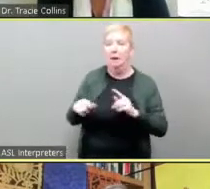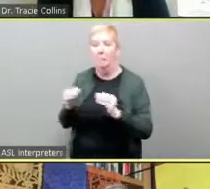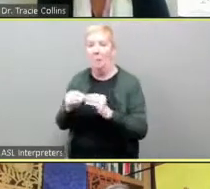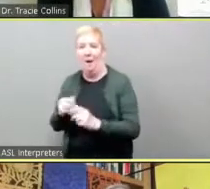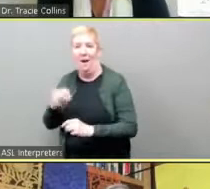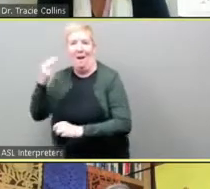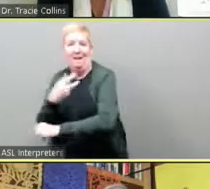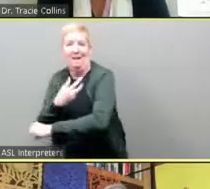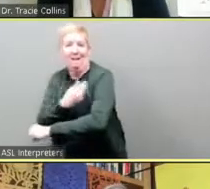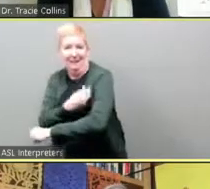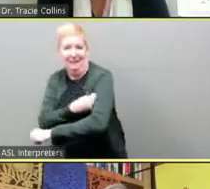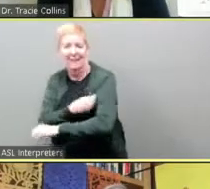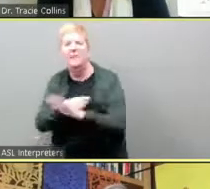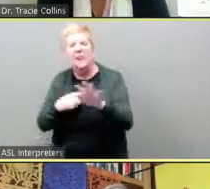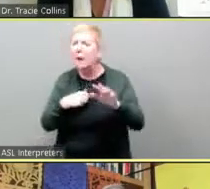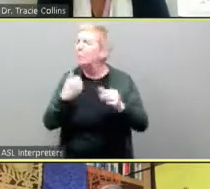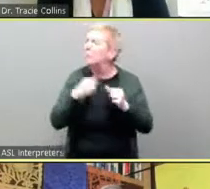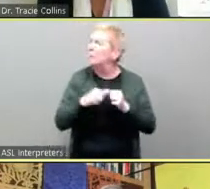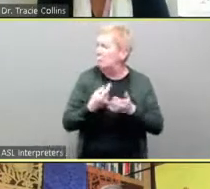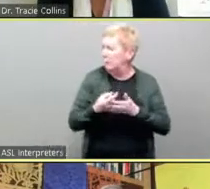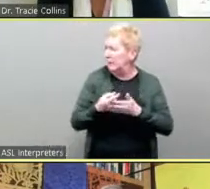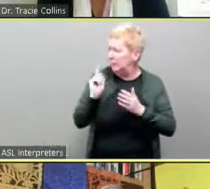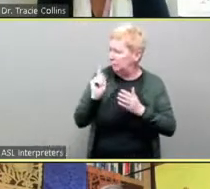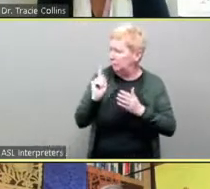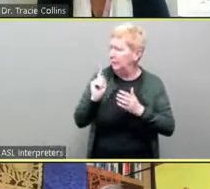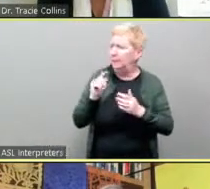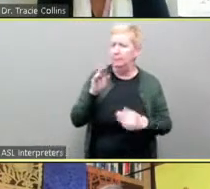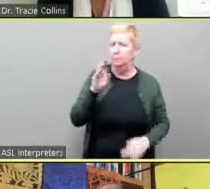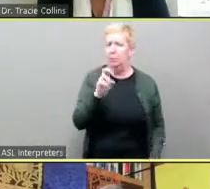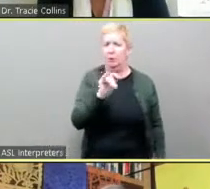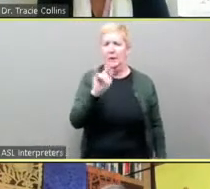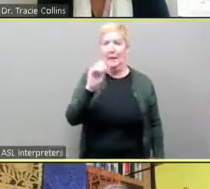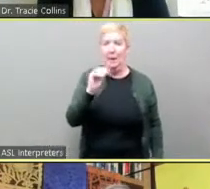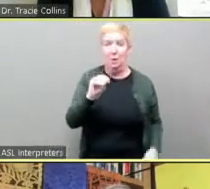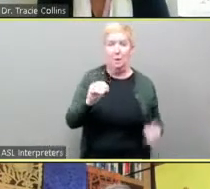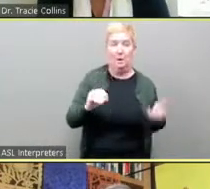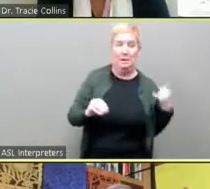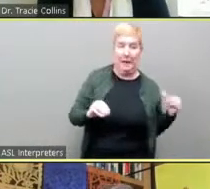you remember a week ago, Bernie Leo was yellow and then they turned green